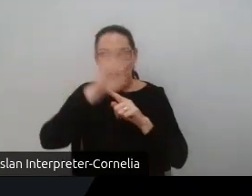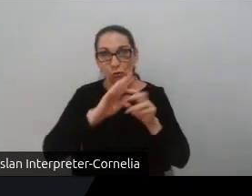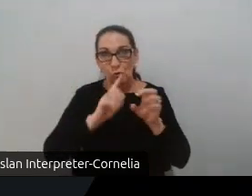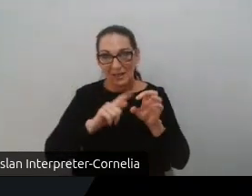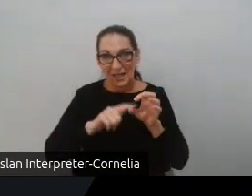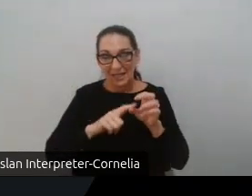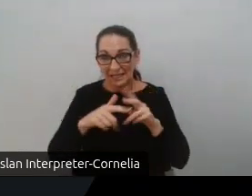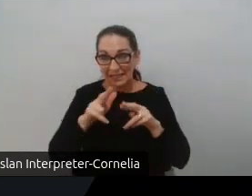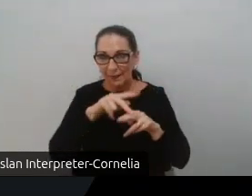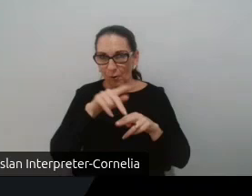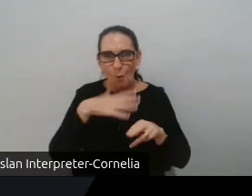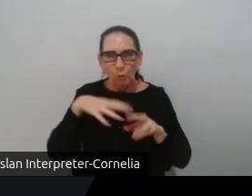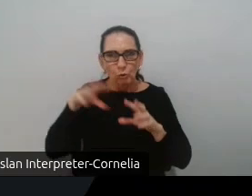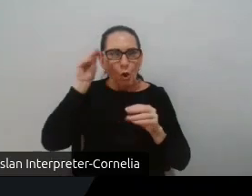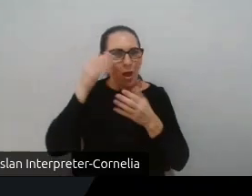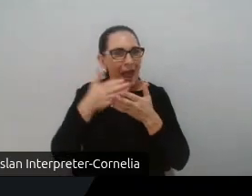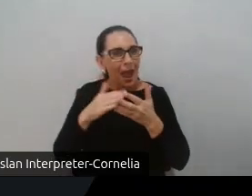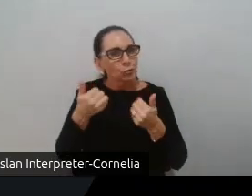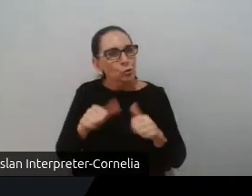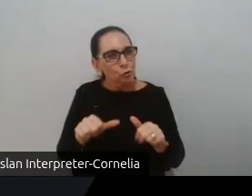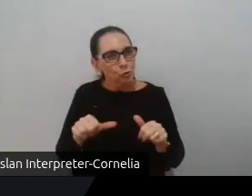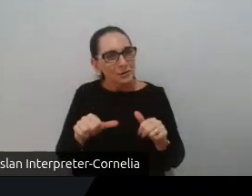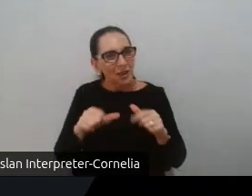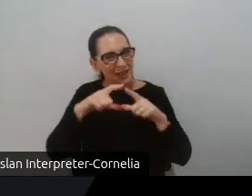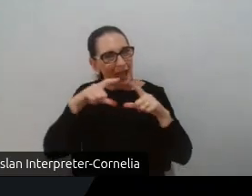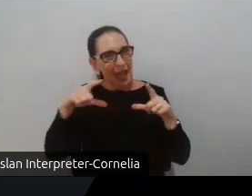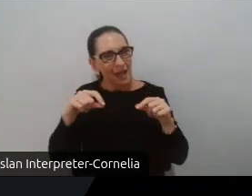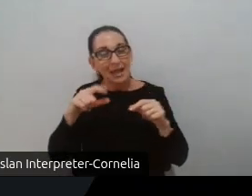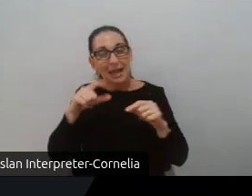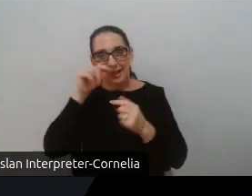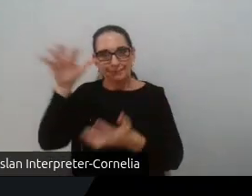like to learn how to use these tools and then actually get the kits at the end so you can